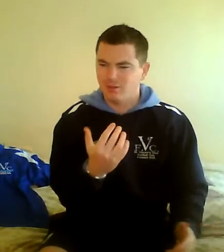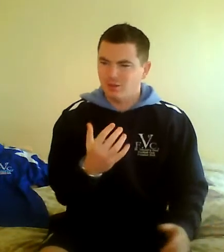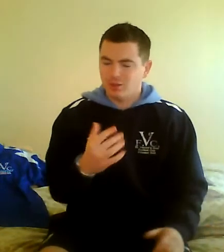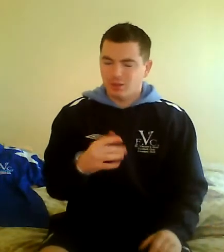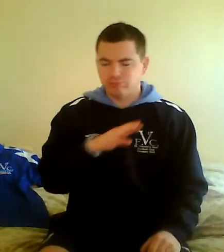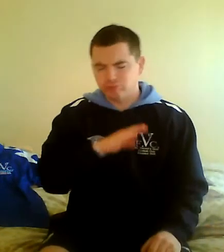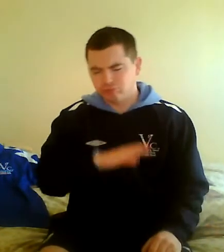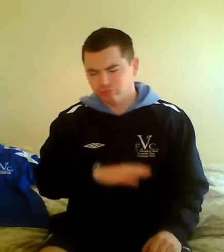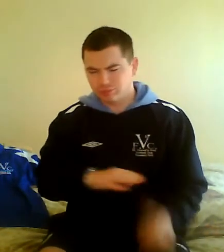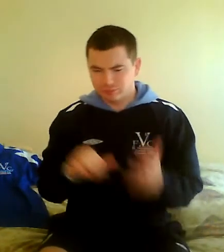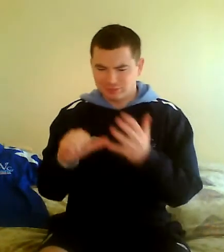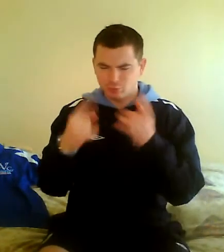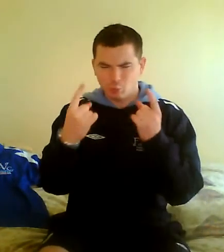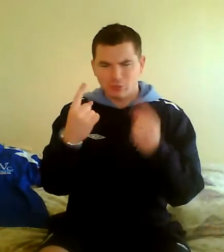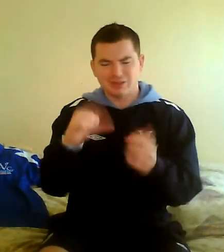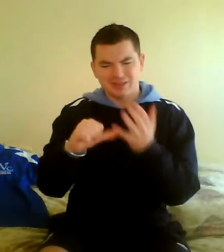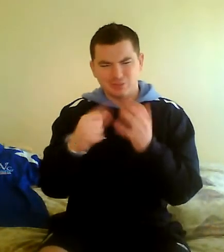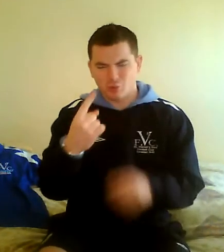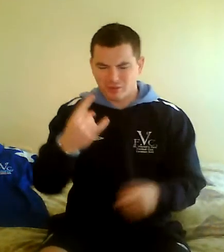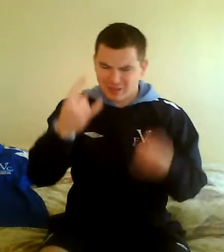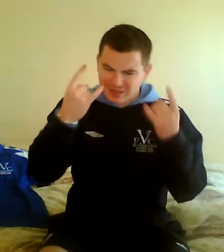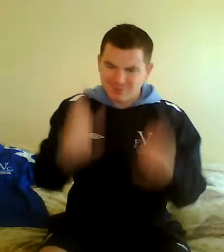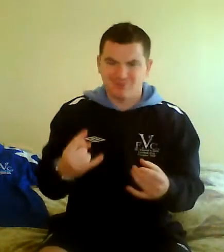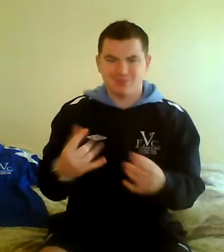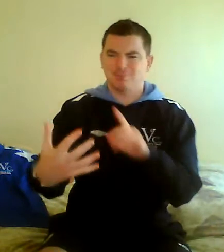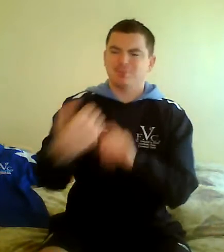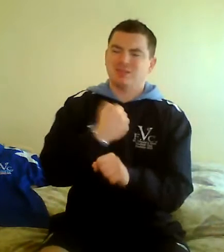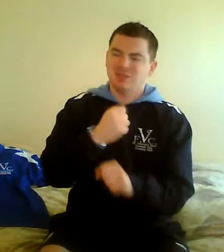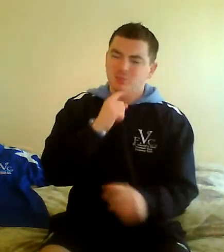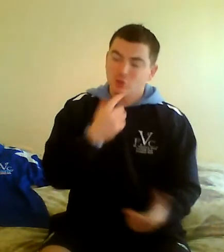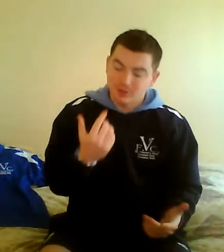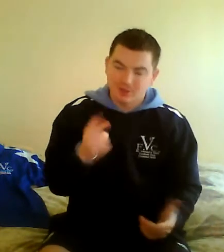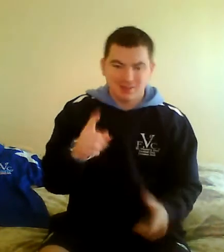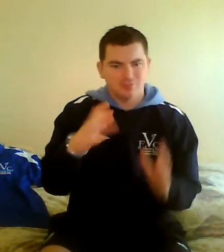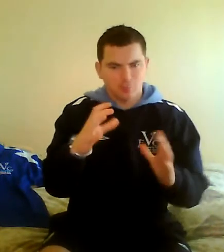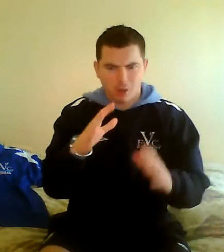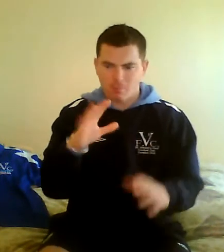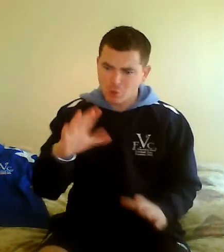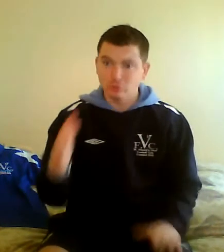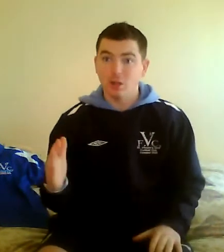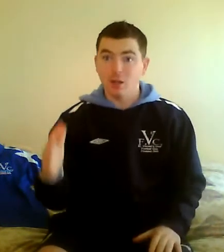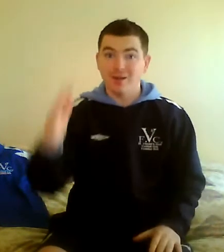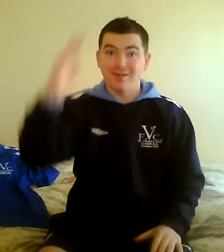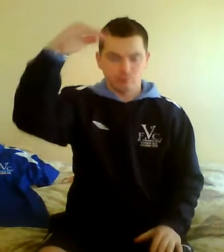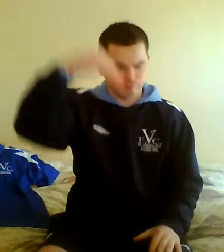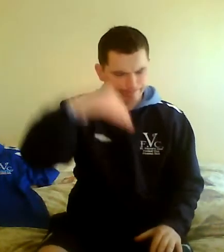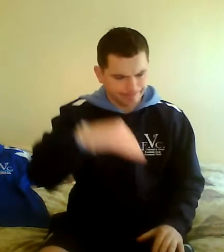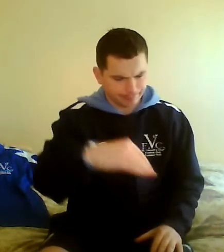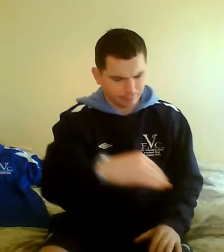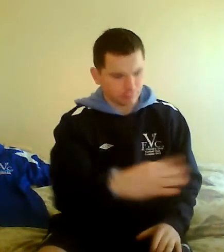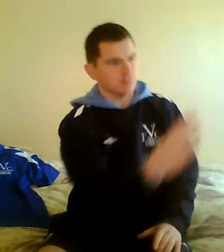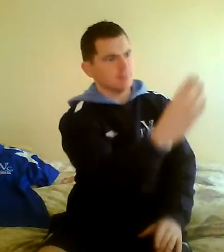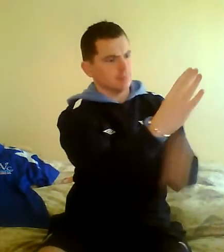because 6-1 was a heavy defeat but that's football, full of up and downs,